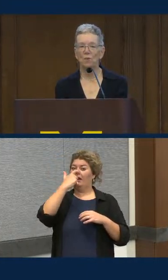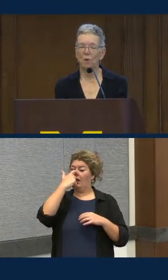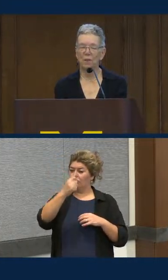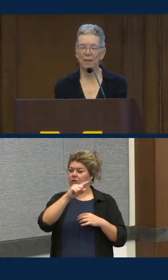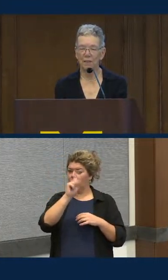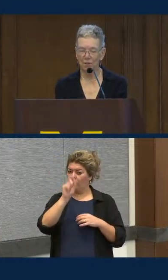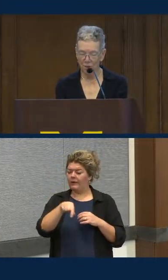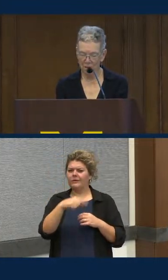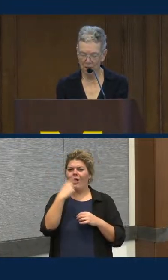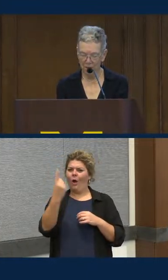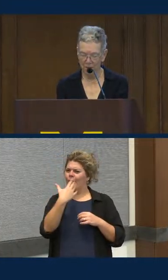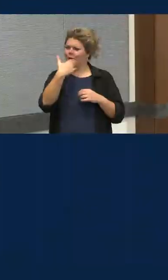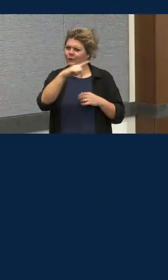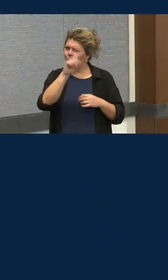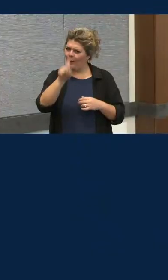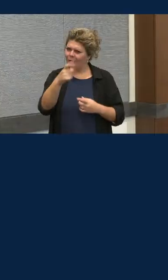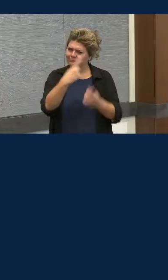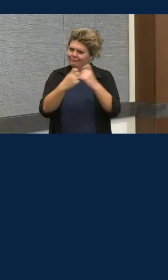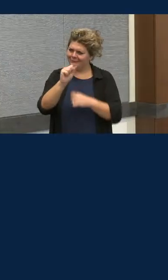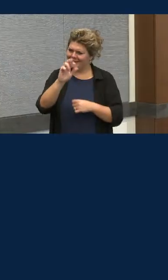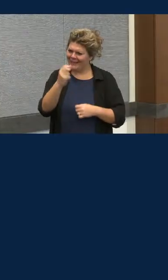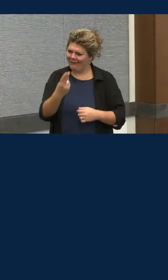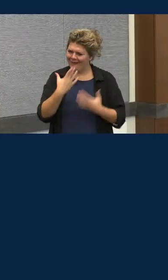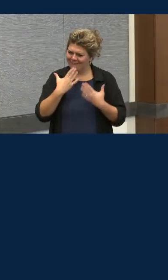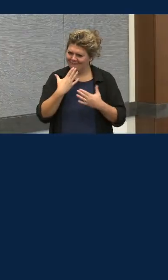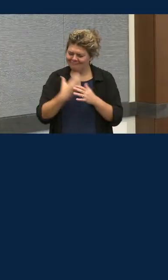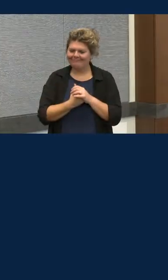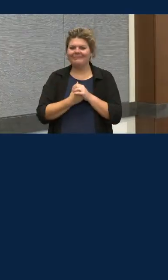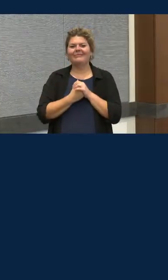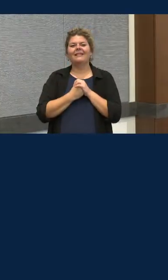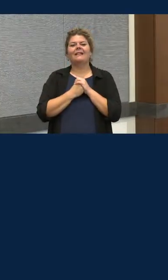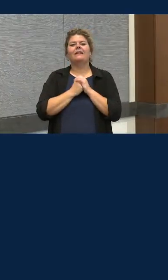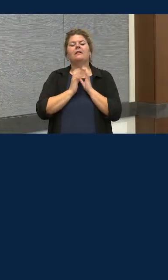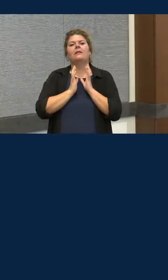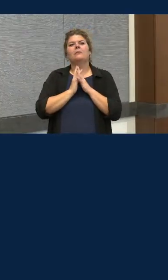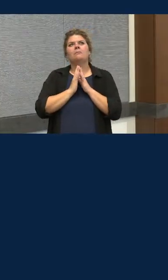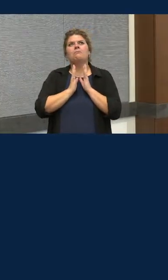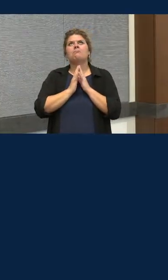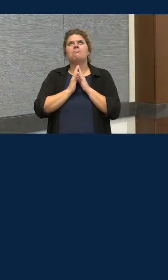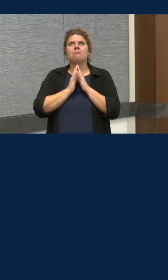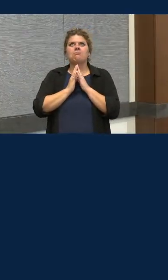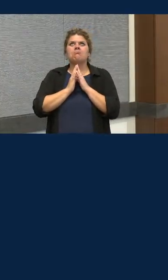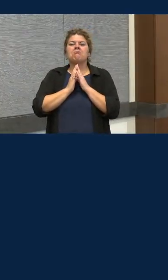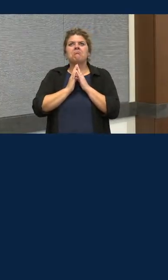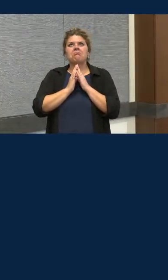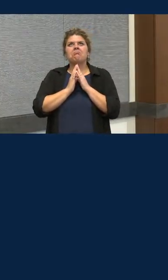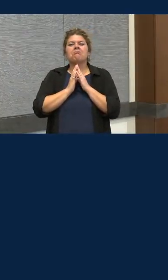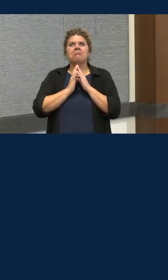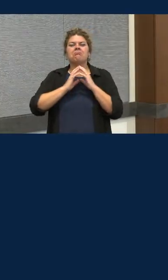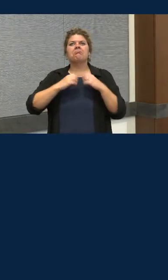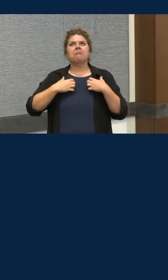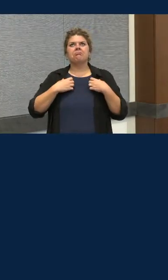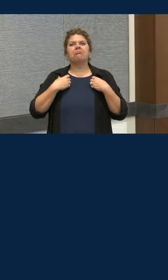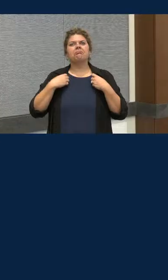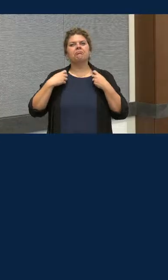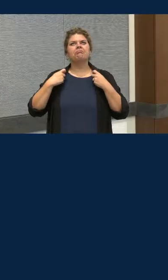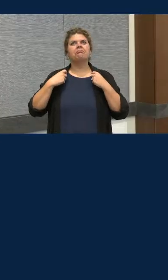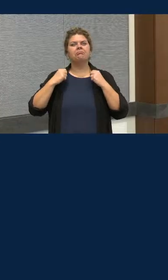You always have such good